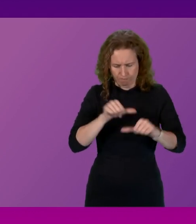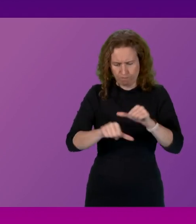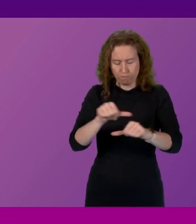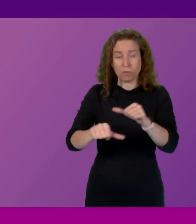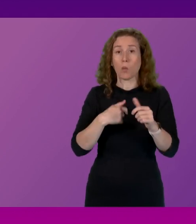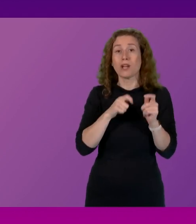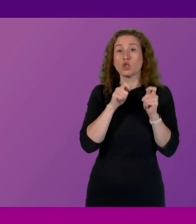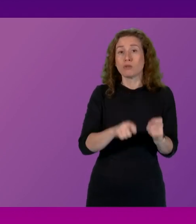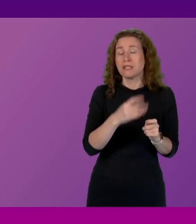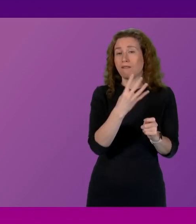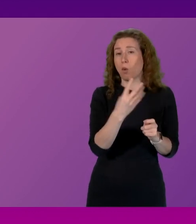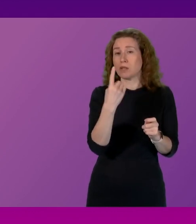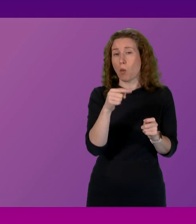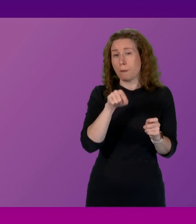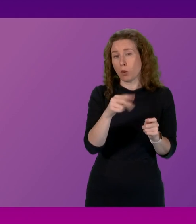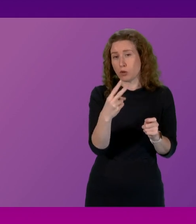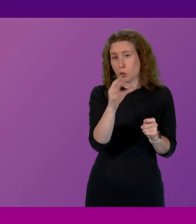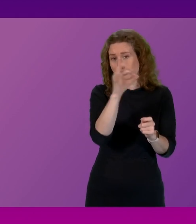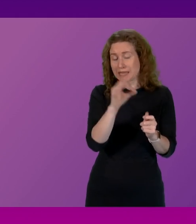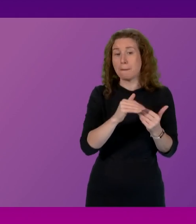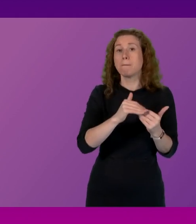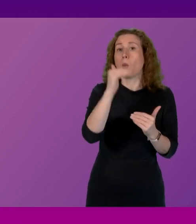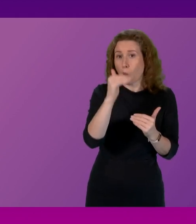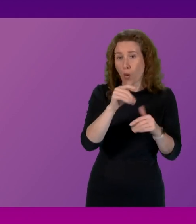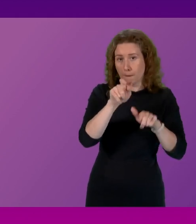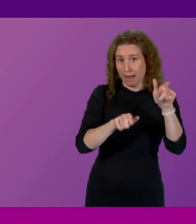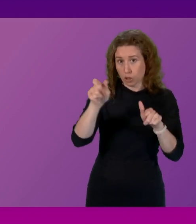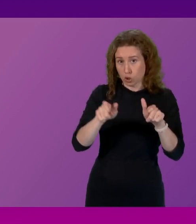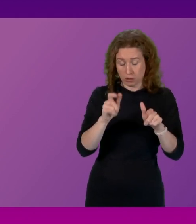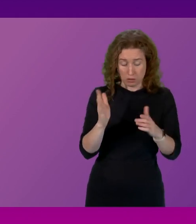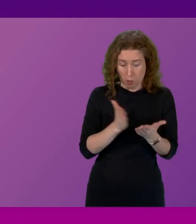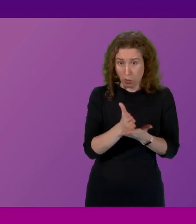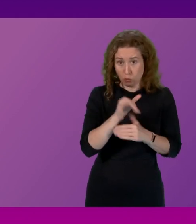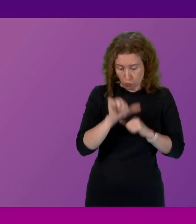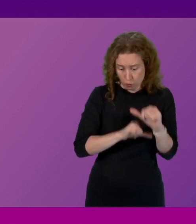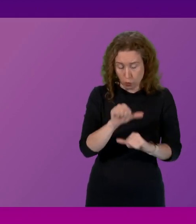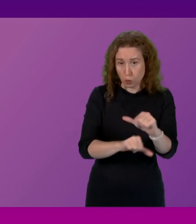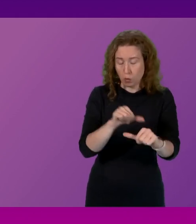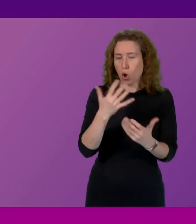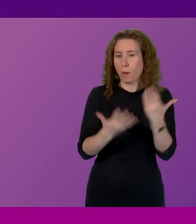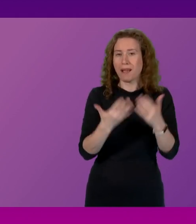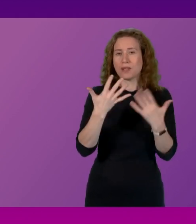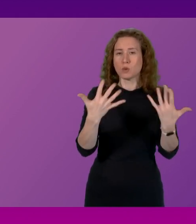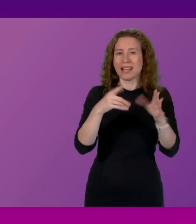41.2 per cent more patients on that pathway than we did 10 years ago, and when I look